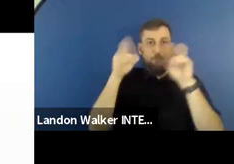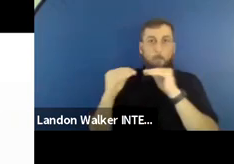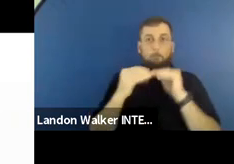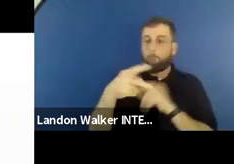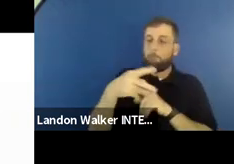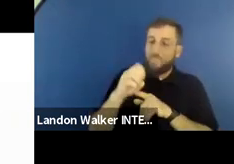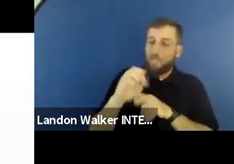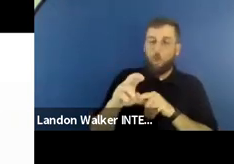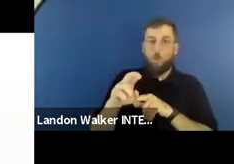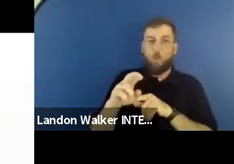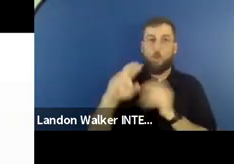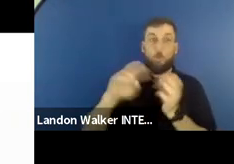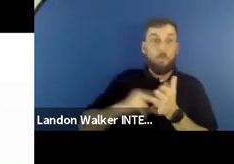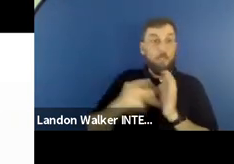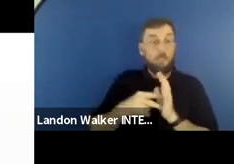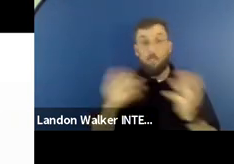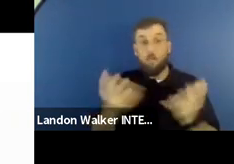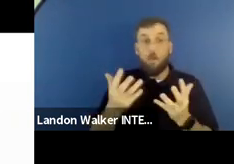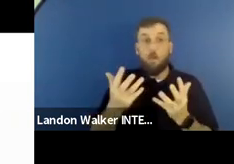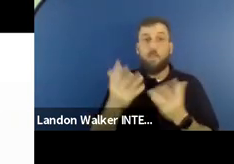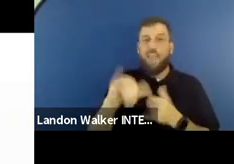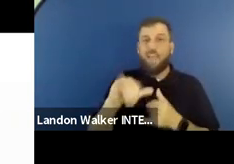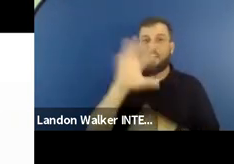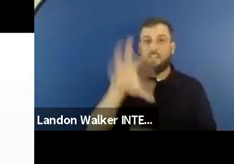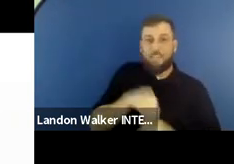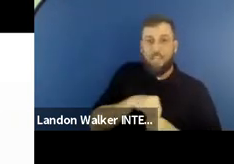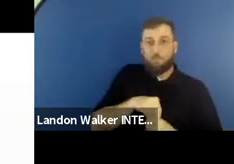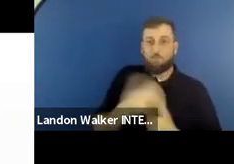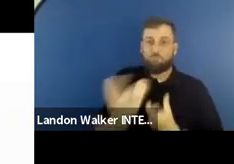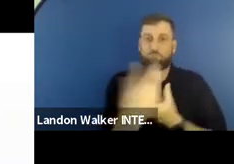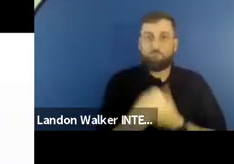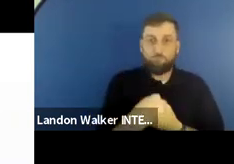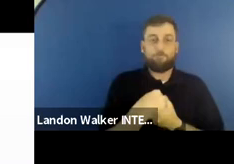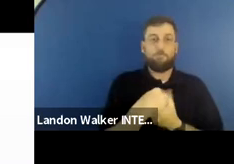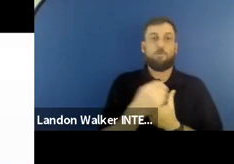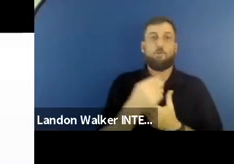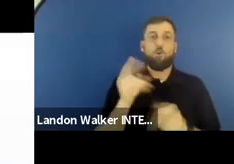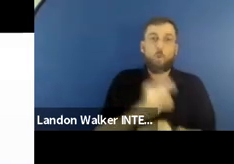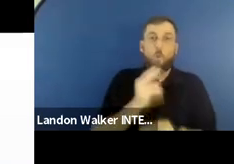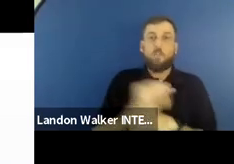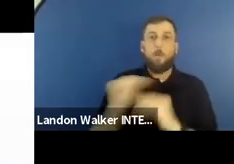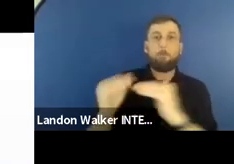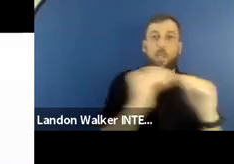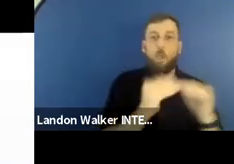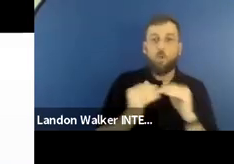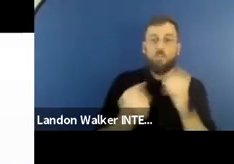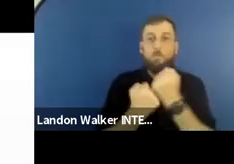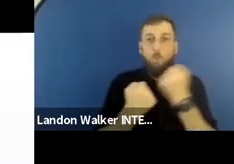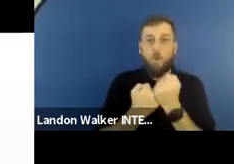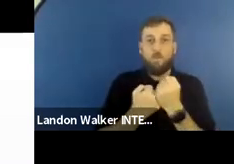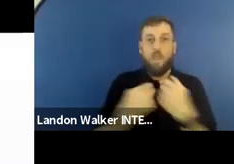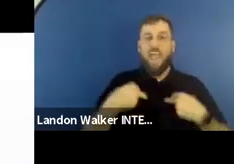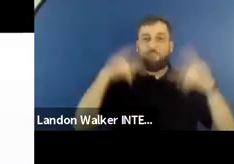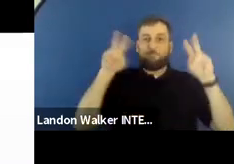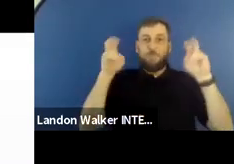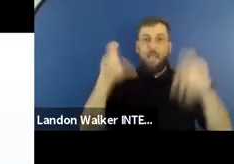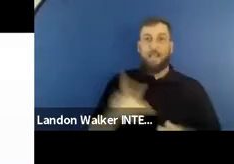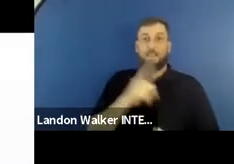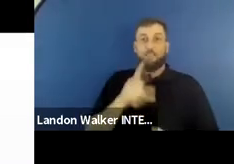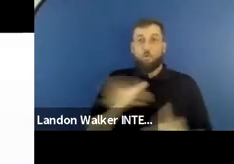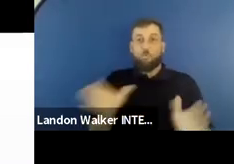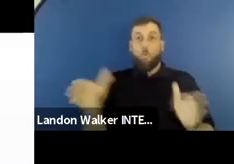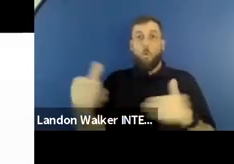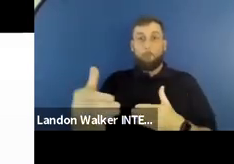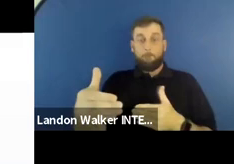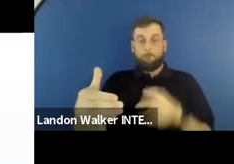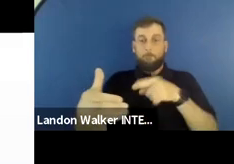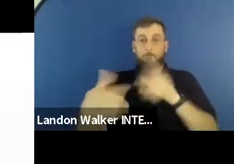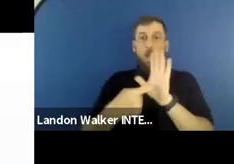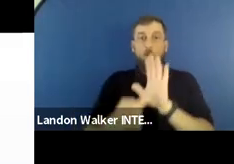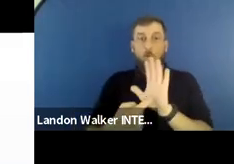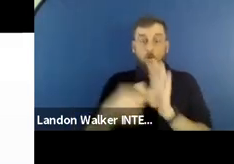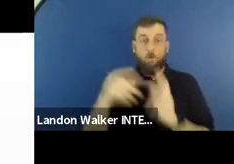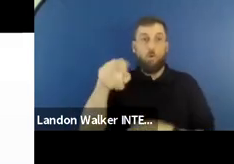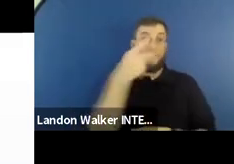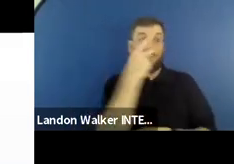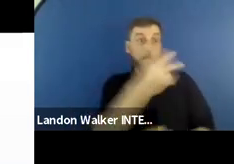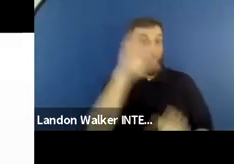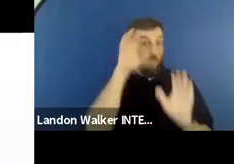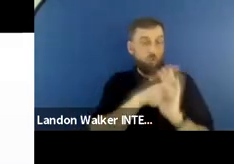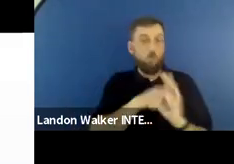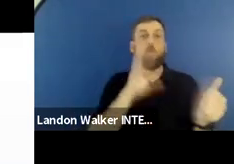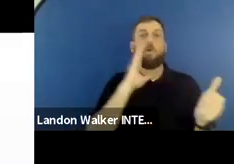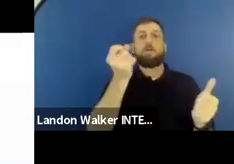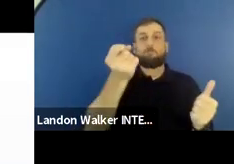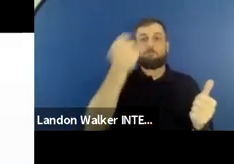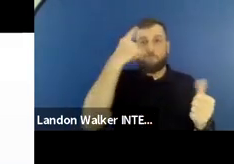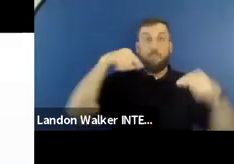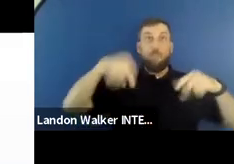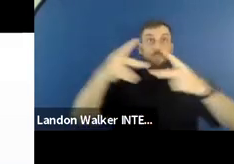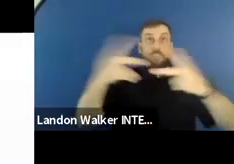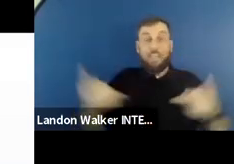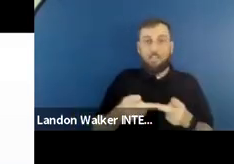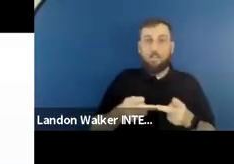So we really focus on that engagement x aspect and utilizing certified Peer Support Specialist, we have a living room model so a liberal model really means that when you see the pictures, you'll see that our facility is very open and welcome in, we don't